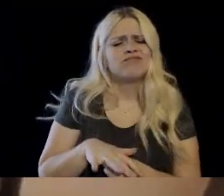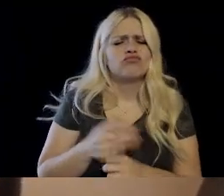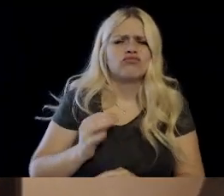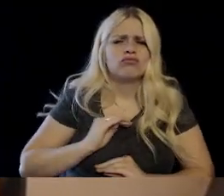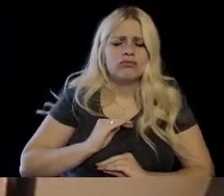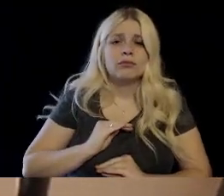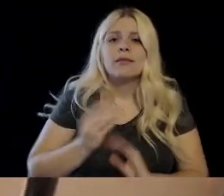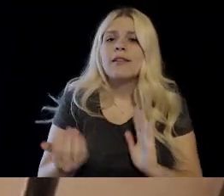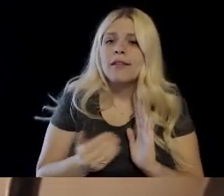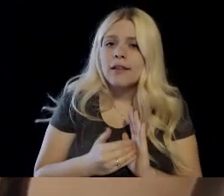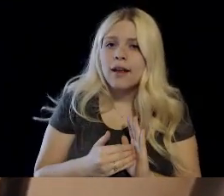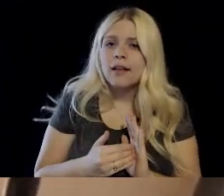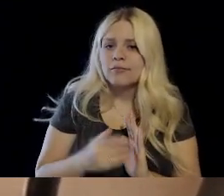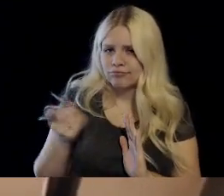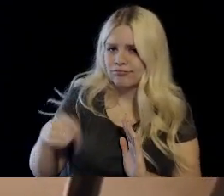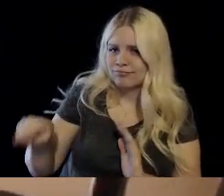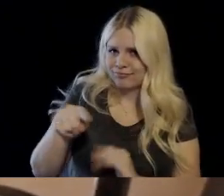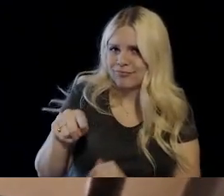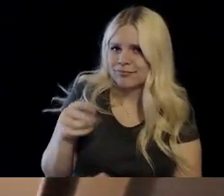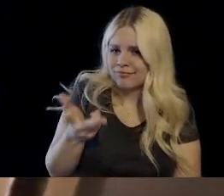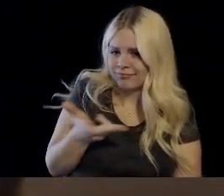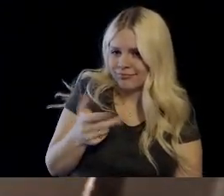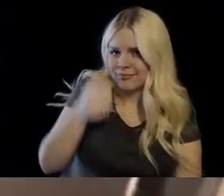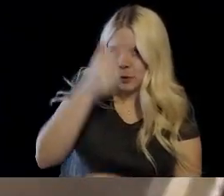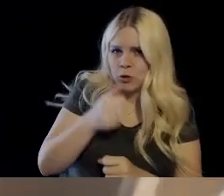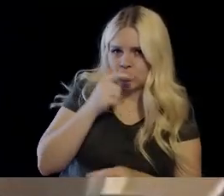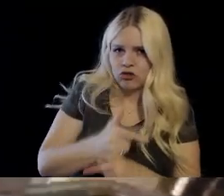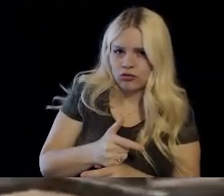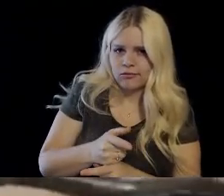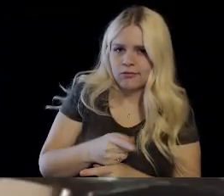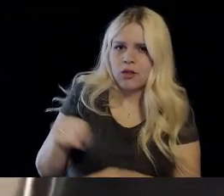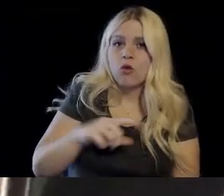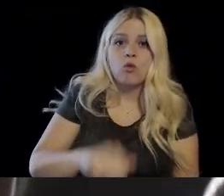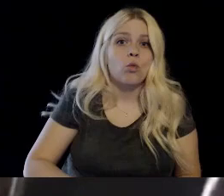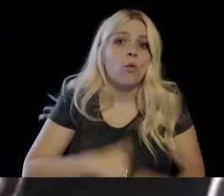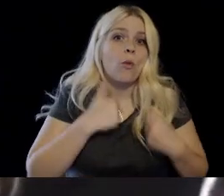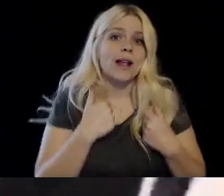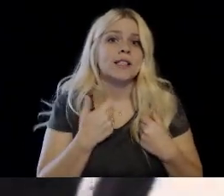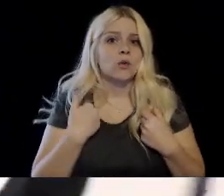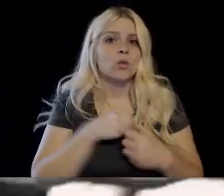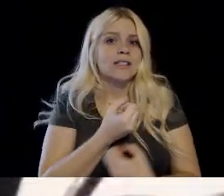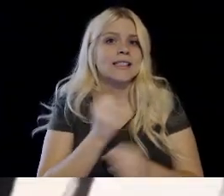siblings. They've been - their rescue bears. Out of Yellowstone area. Okay, Joanne's